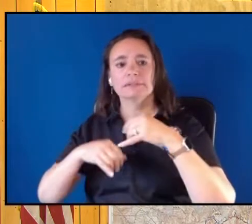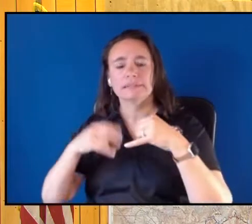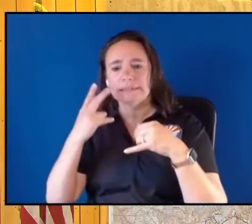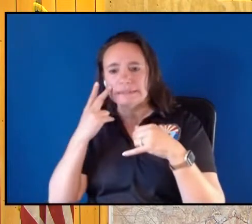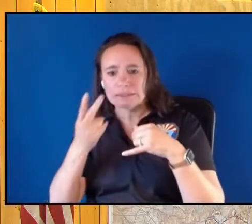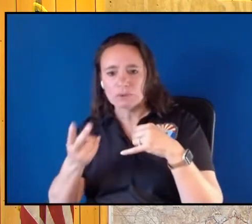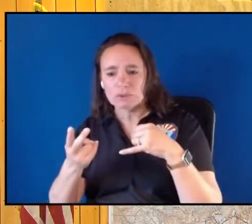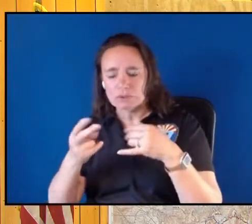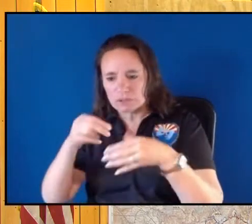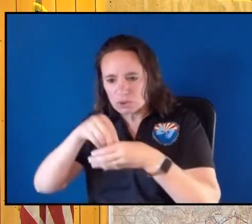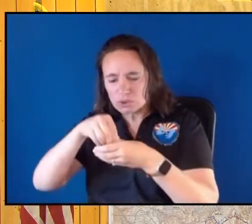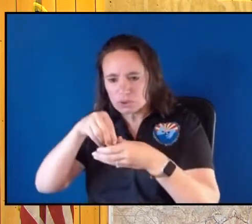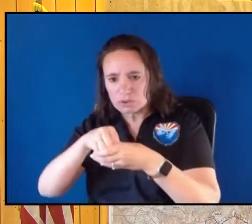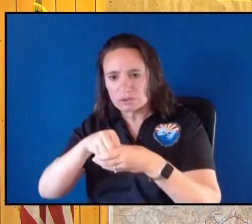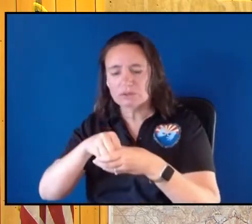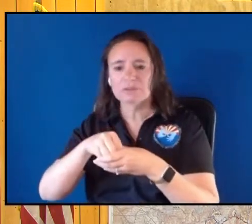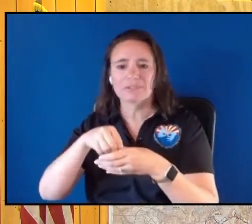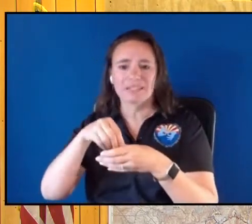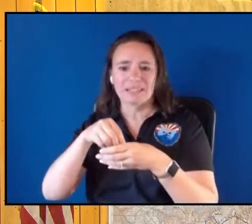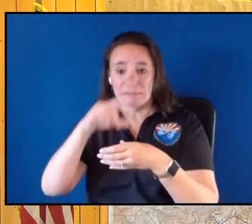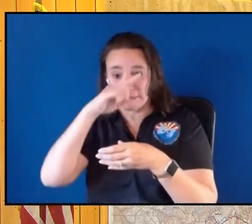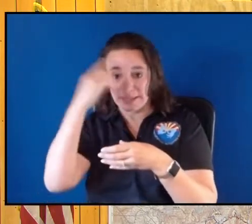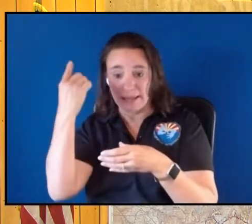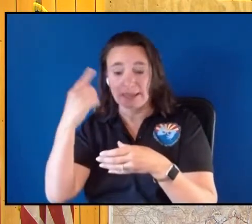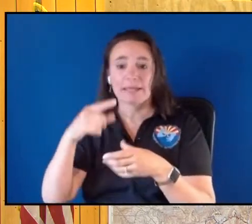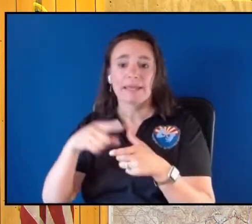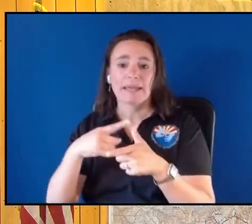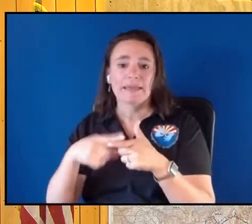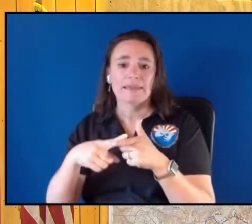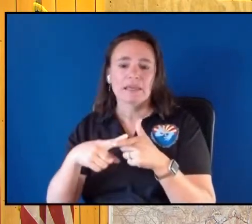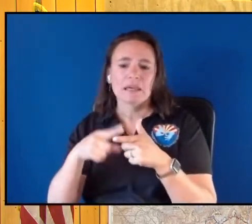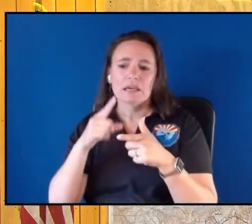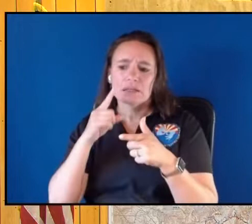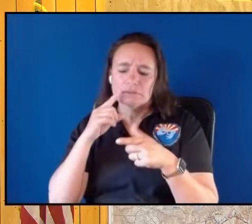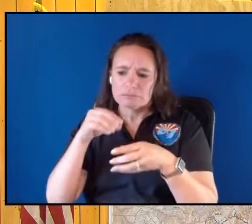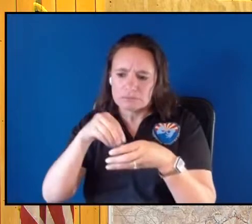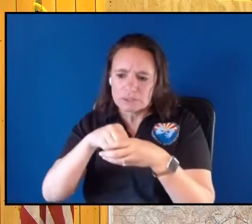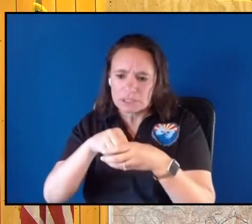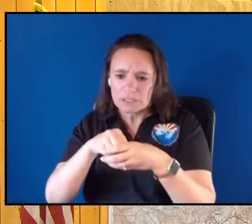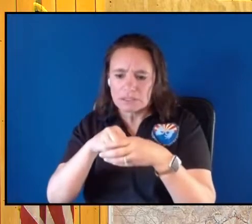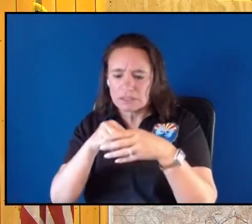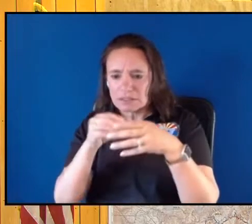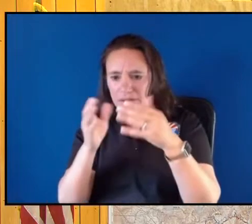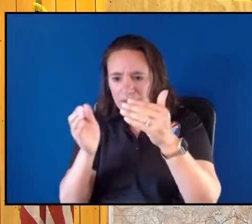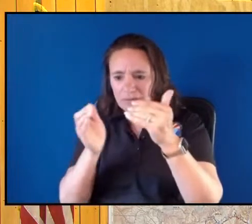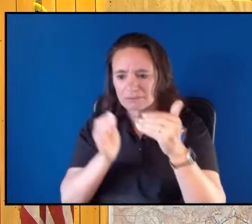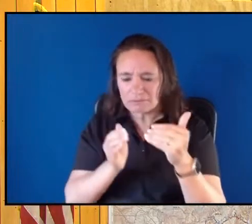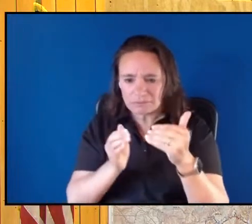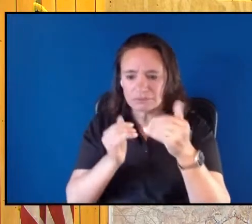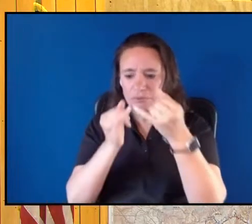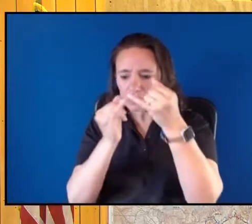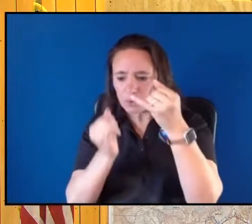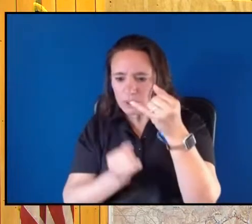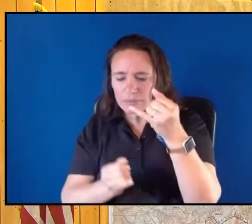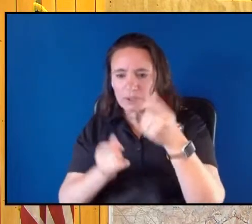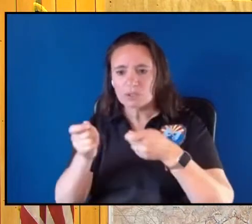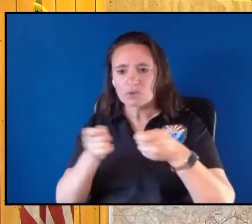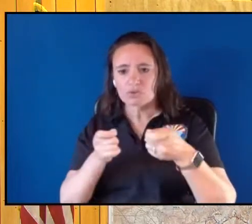then we'll be looking at the perimeter control lines once we feel that the line is secure and it's been contained for